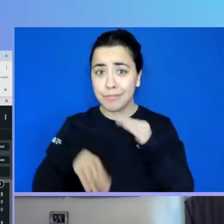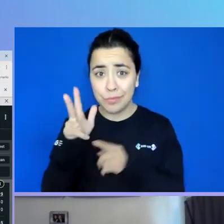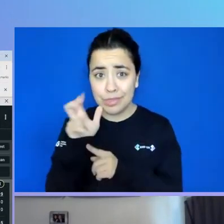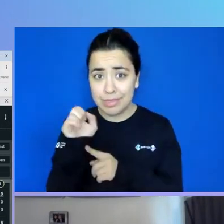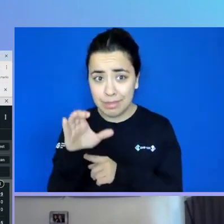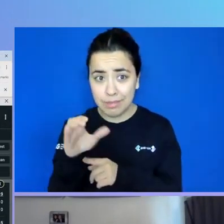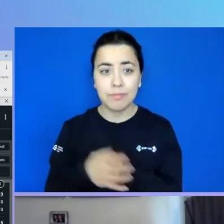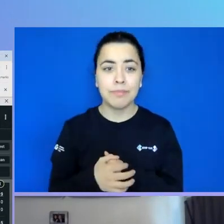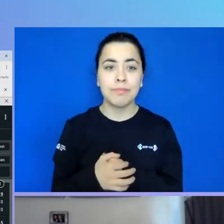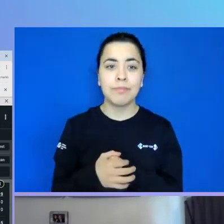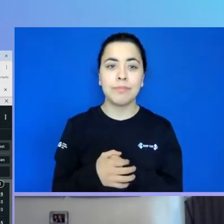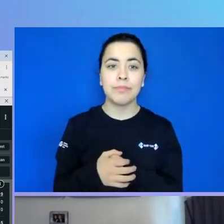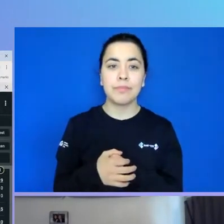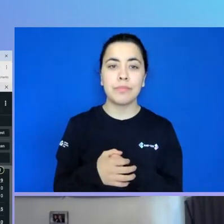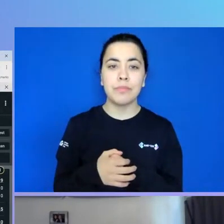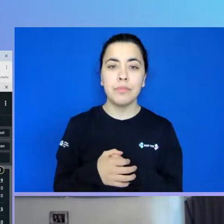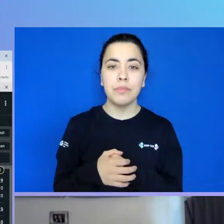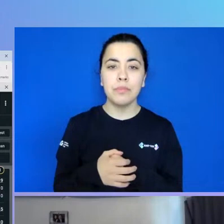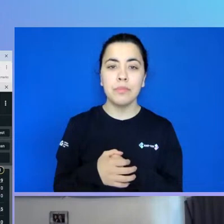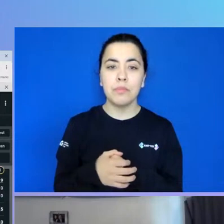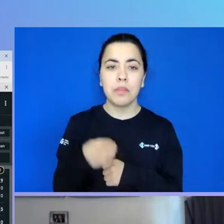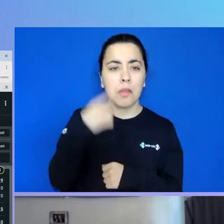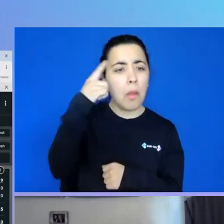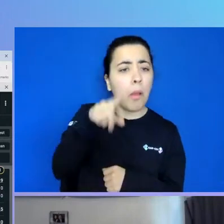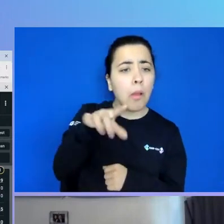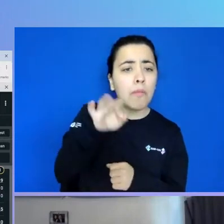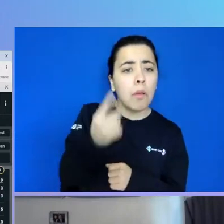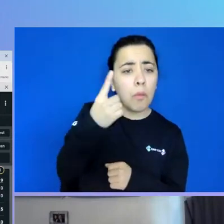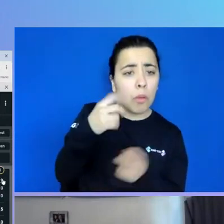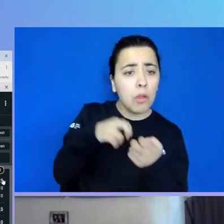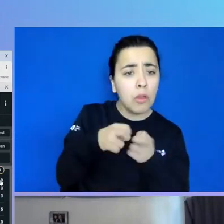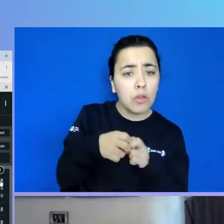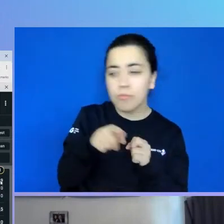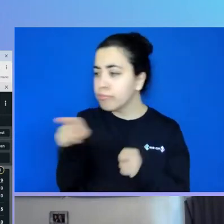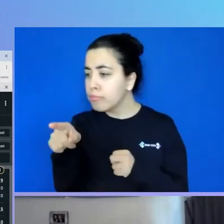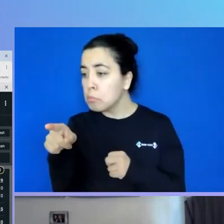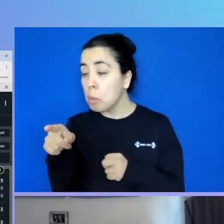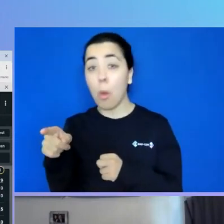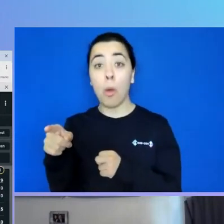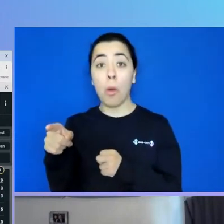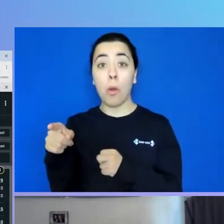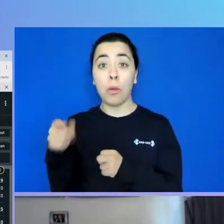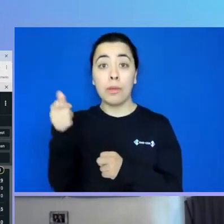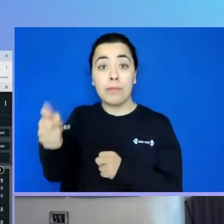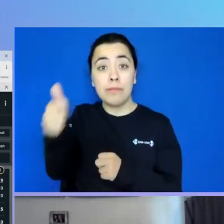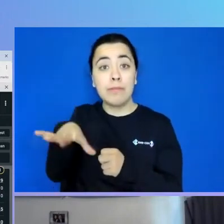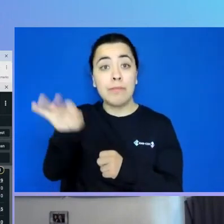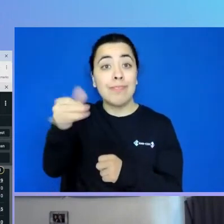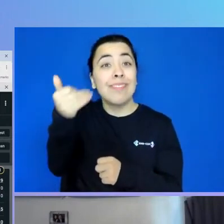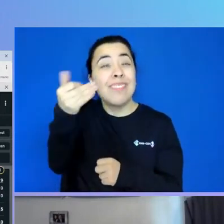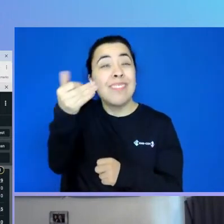seconds and instead of finding that one issue, the extension has found 19 issues and the one specific issue that I'm talking